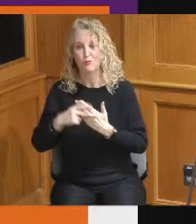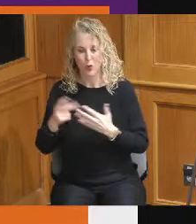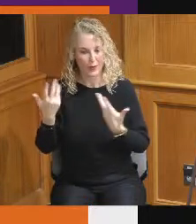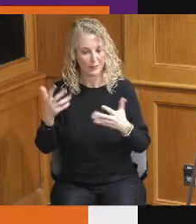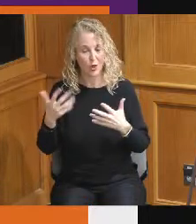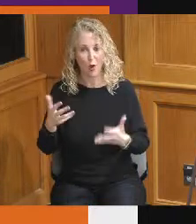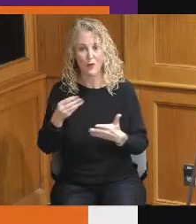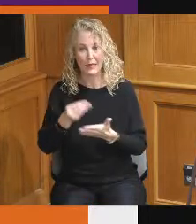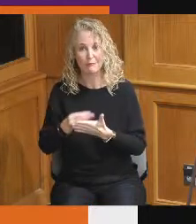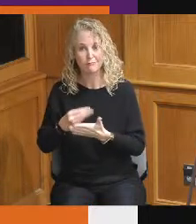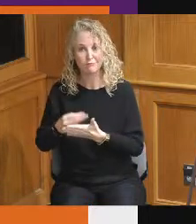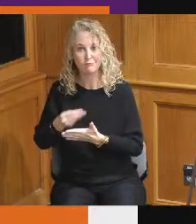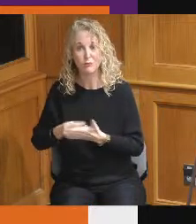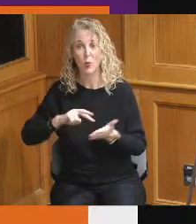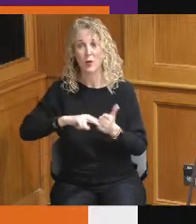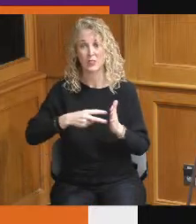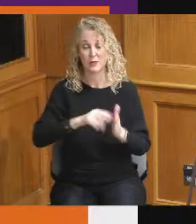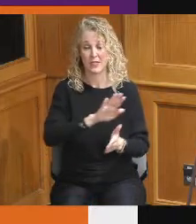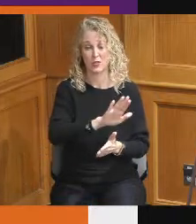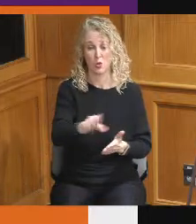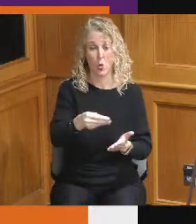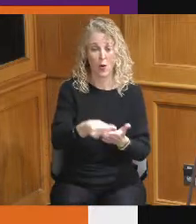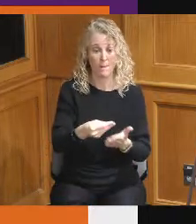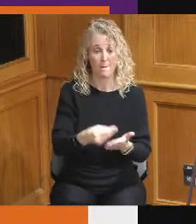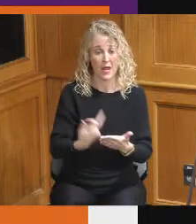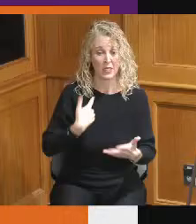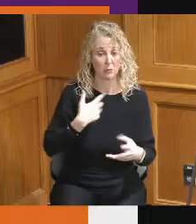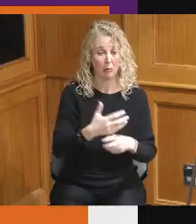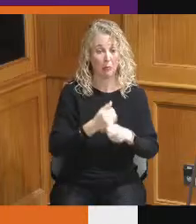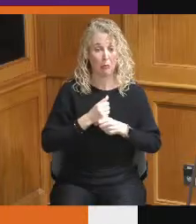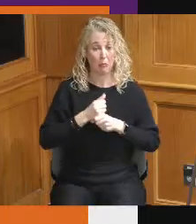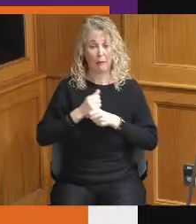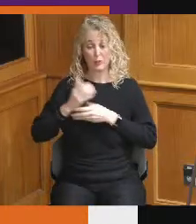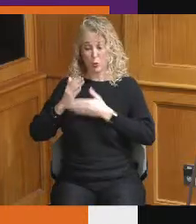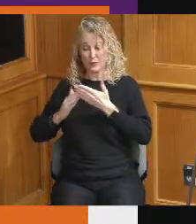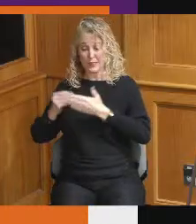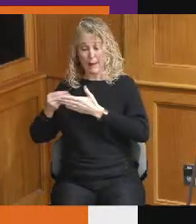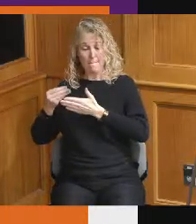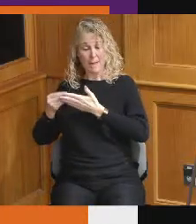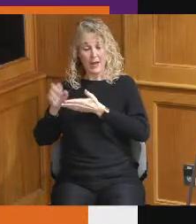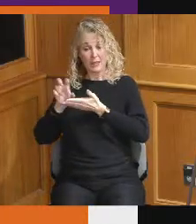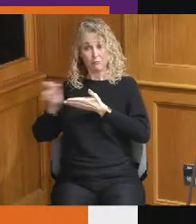by some other source and so again you're you're sort of realizing these cumulative benefits by